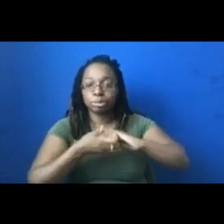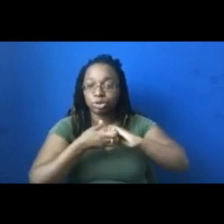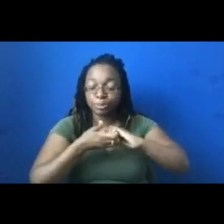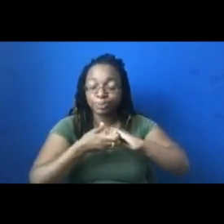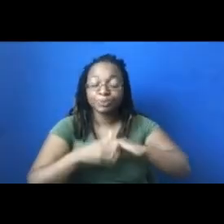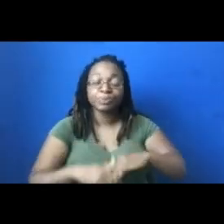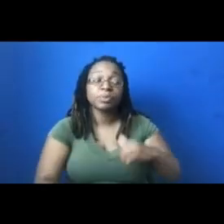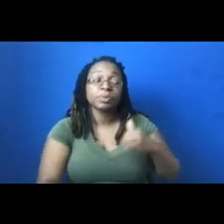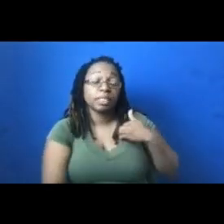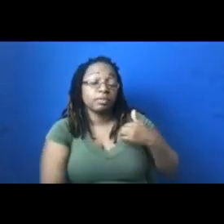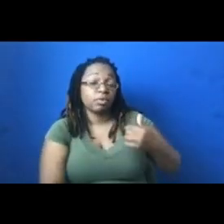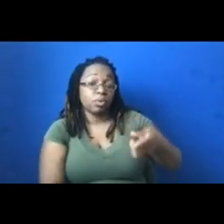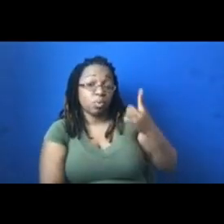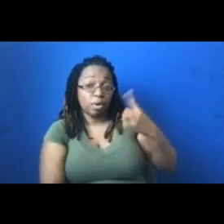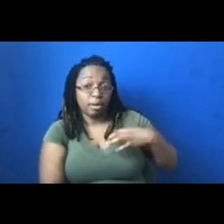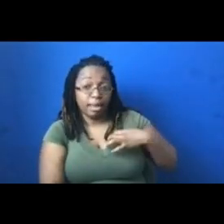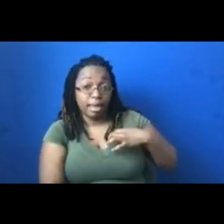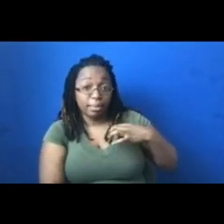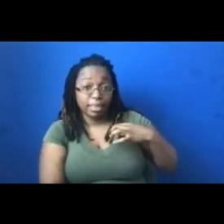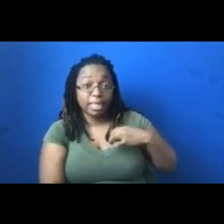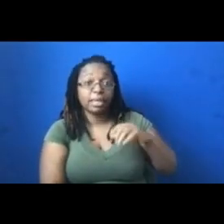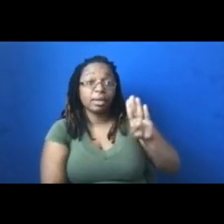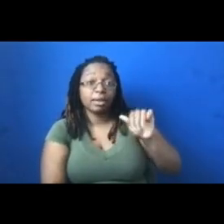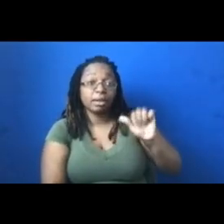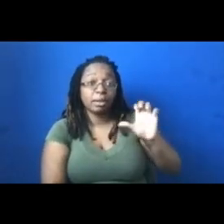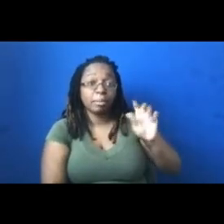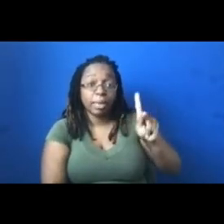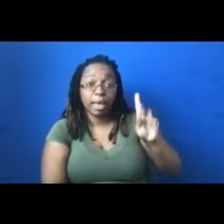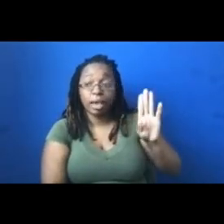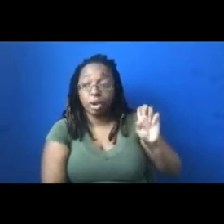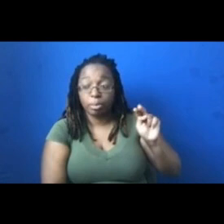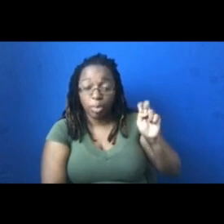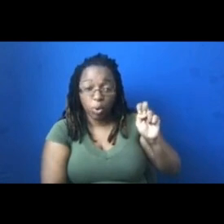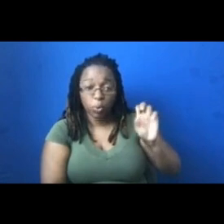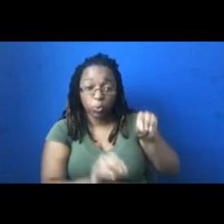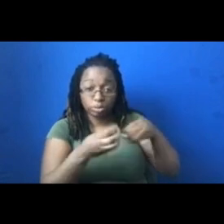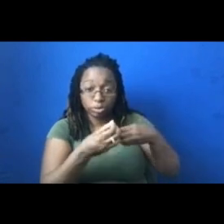applicant, a backbone organization, that applicant has